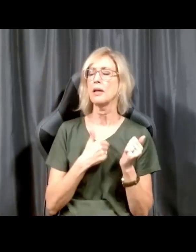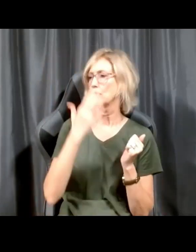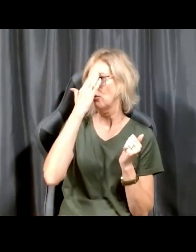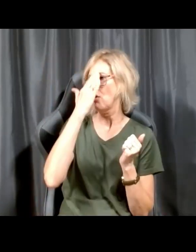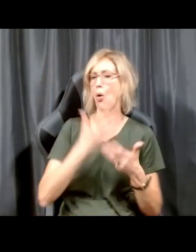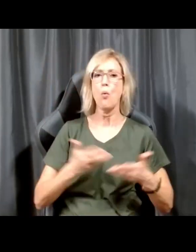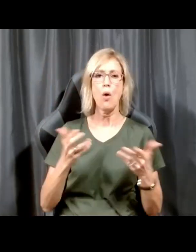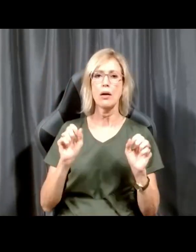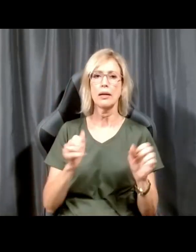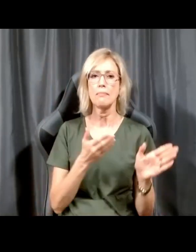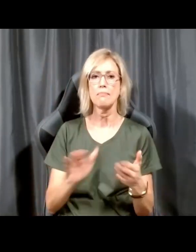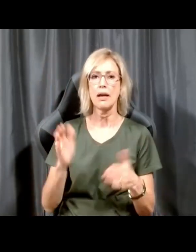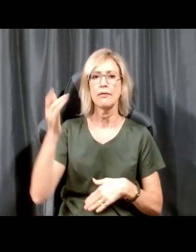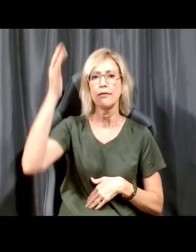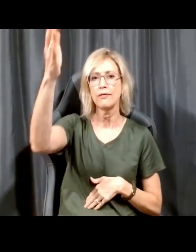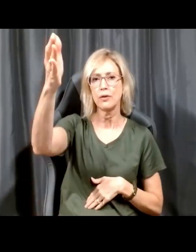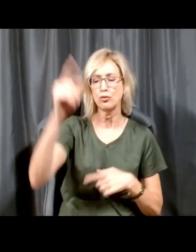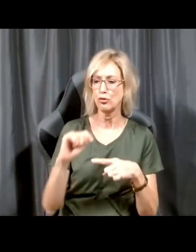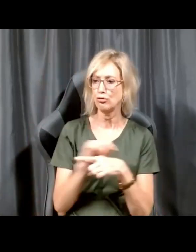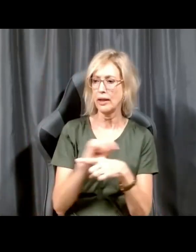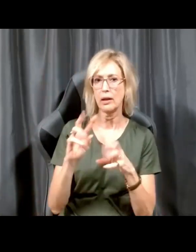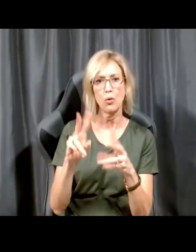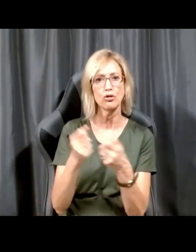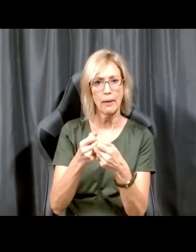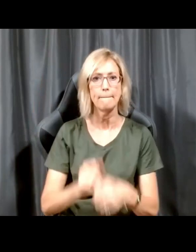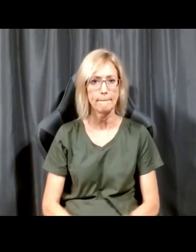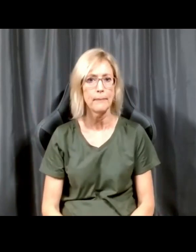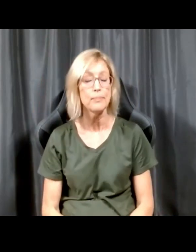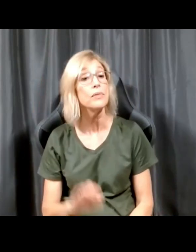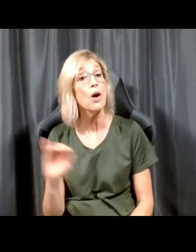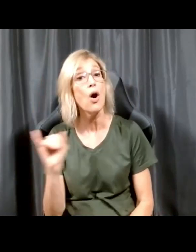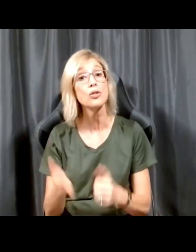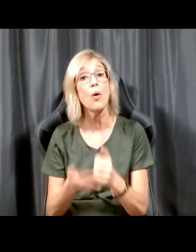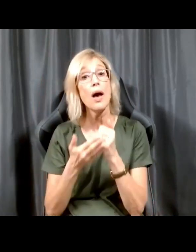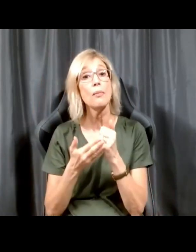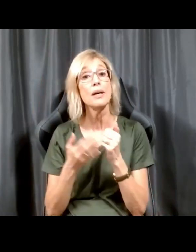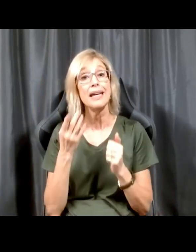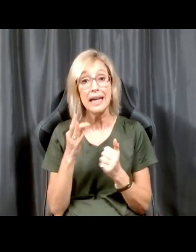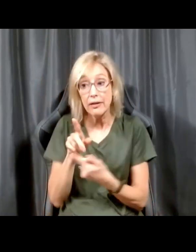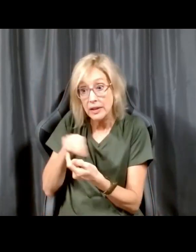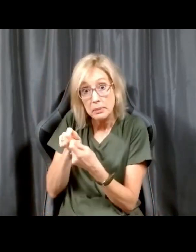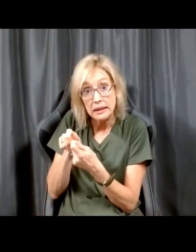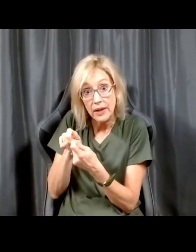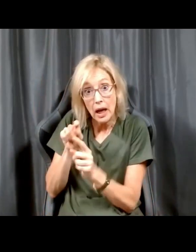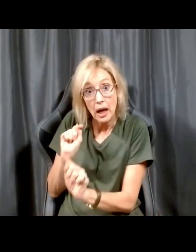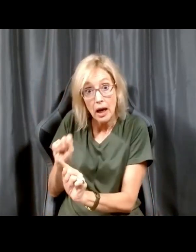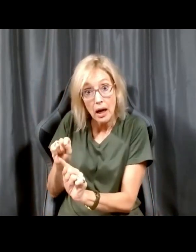plan future training and workshops around. It also helps us maybe if it's super specific, we can go ahead and